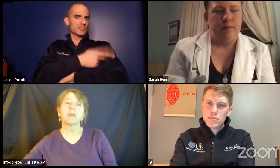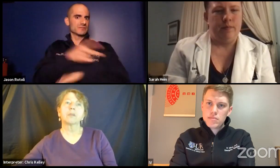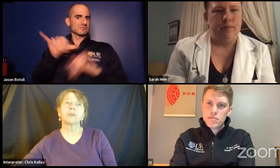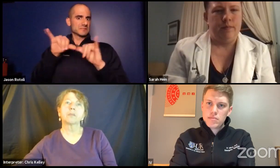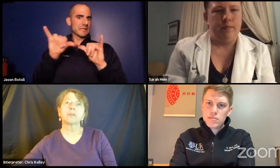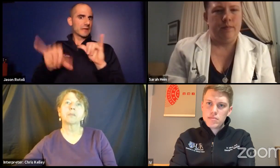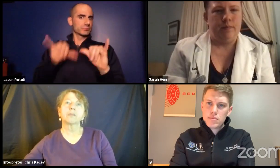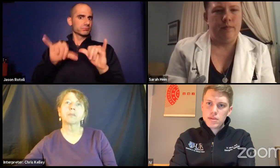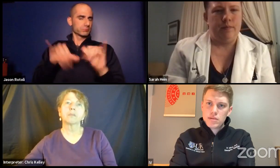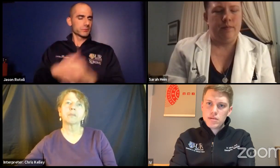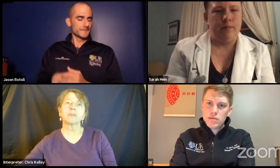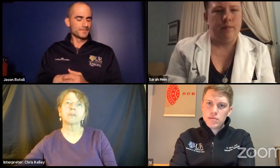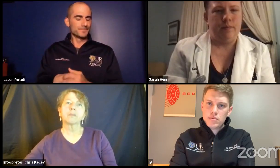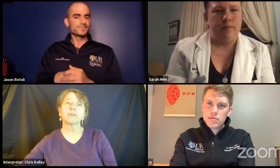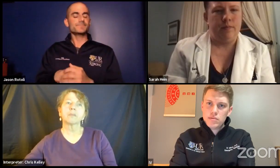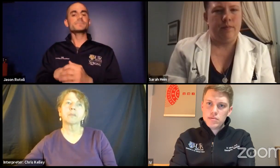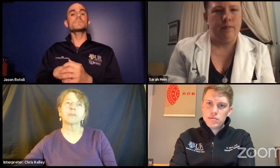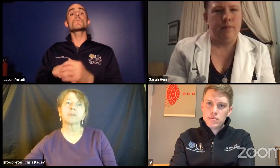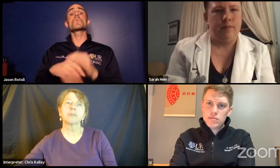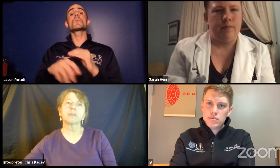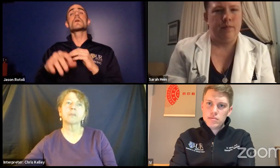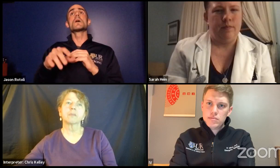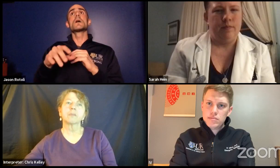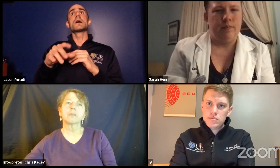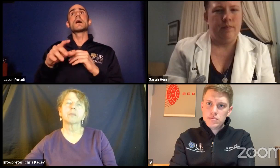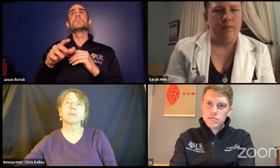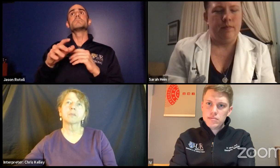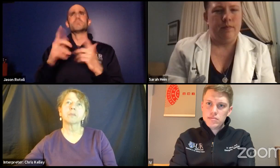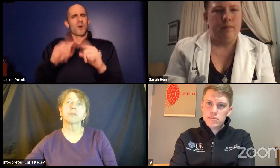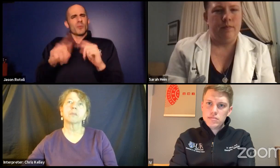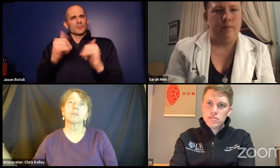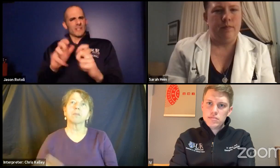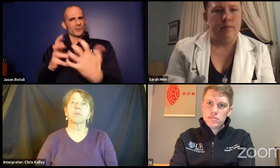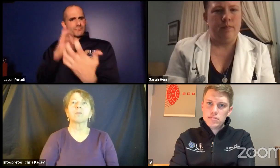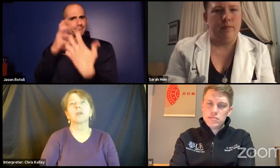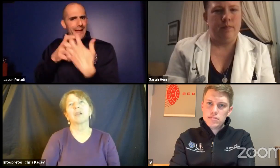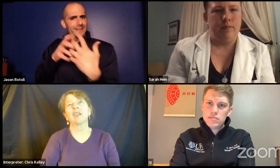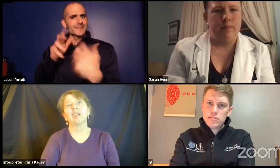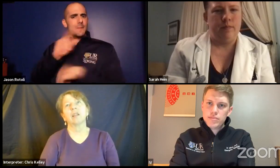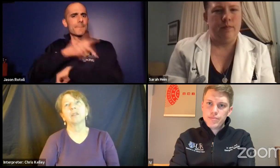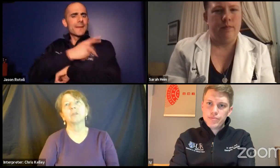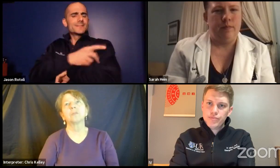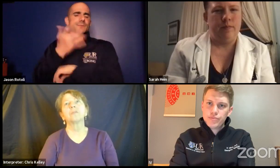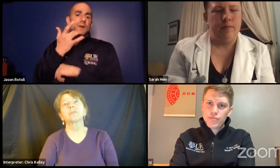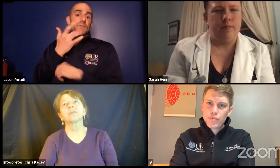Deaf patient wherever they are. So we have 24/7 access to interpreting services. They're